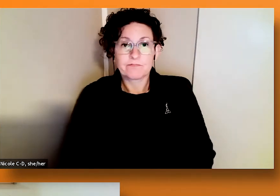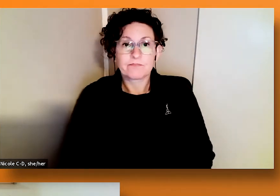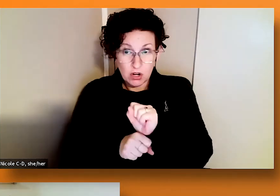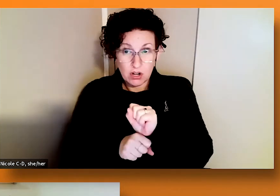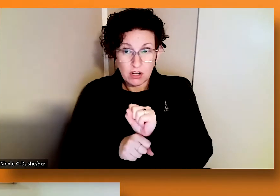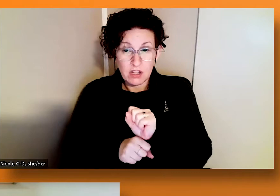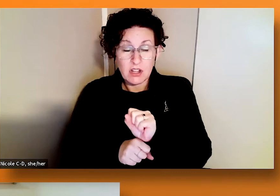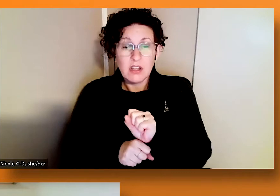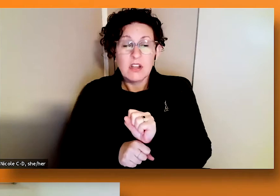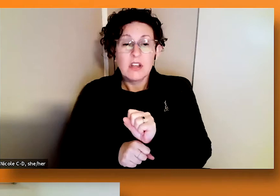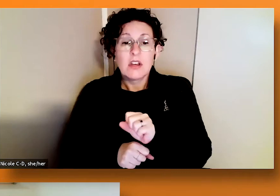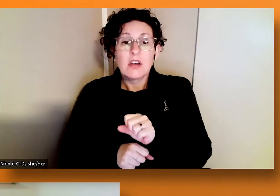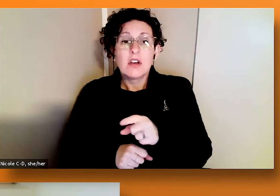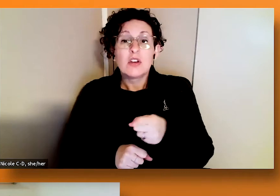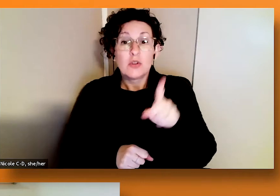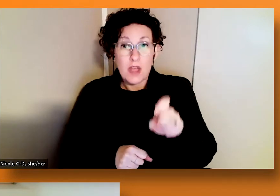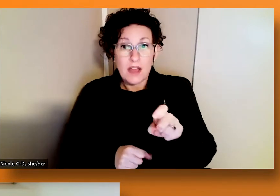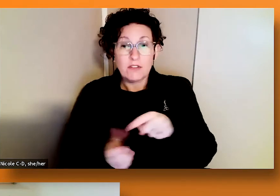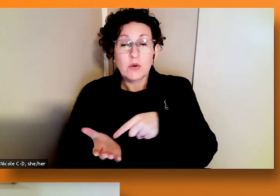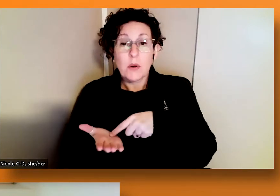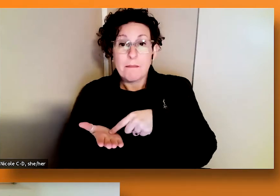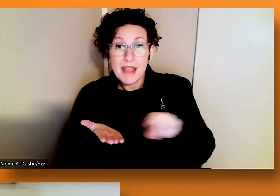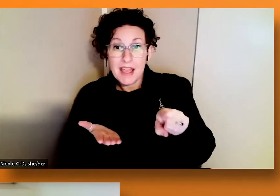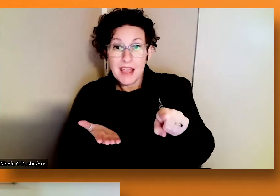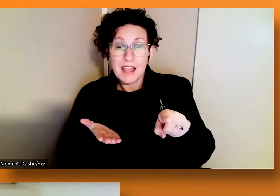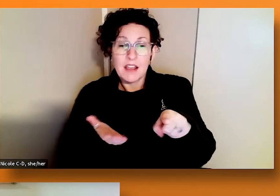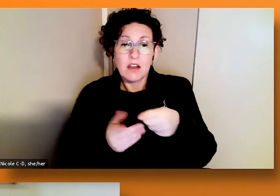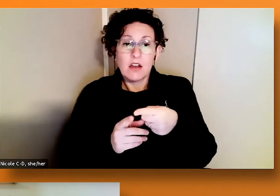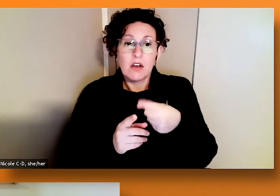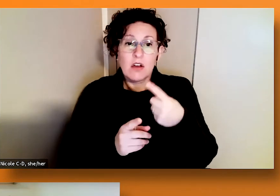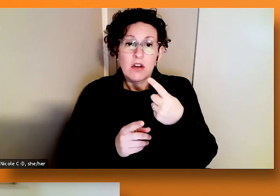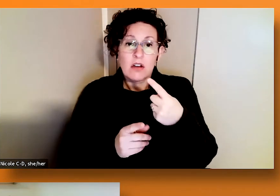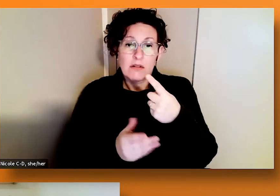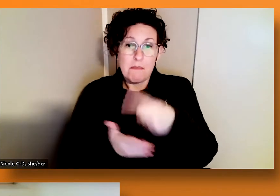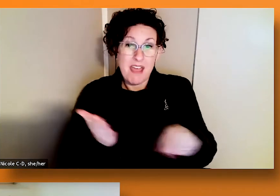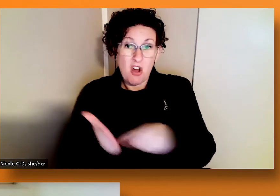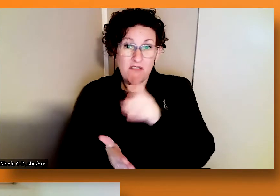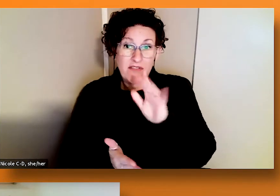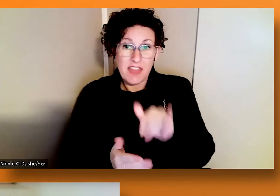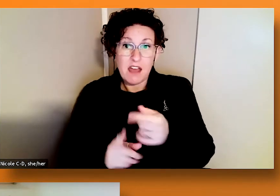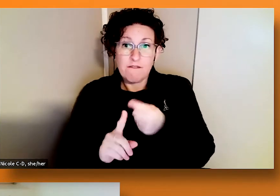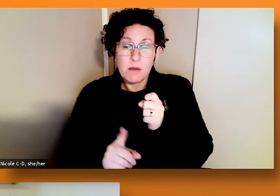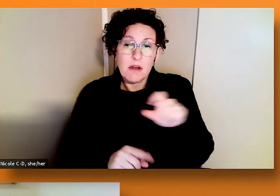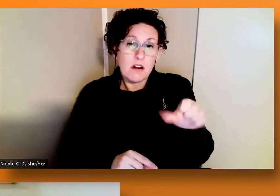If you have a deficit, it has to be paid for out of another project, not a grant,